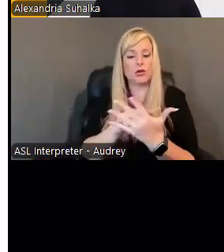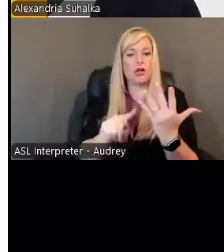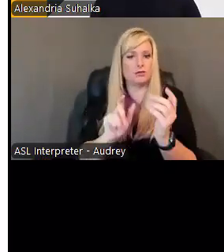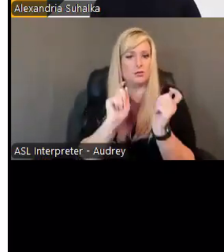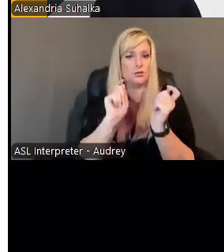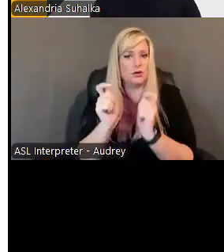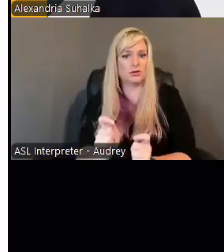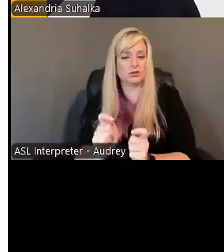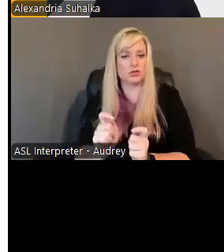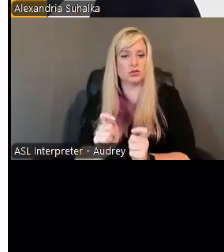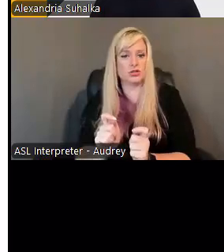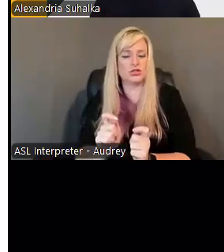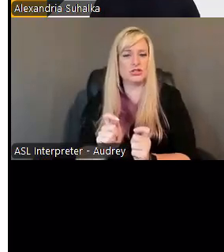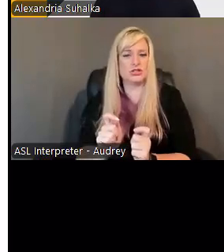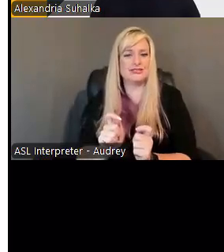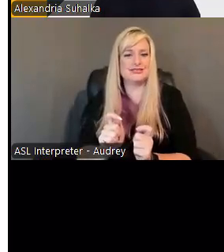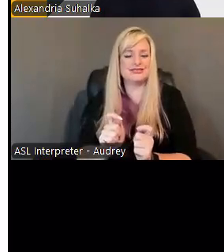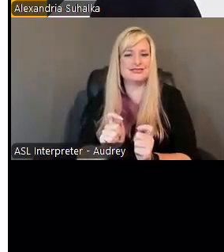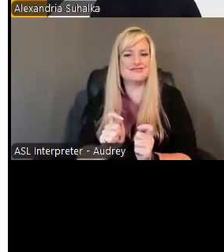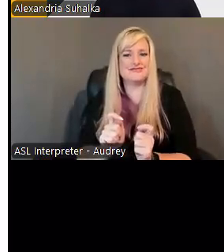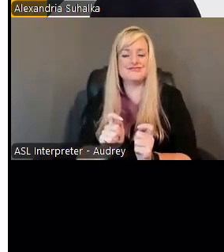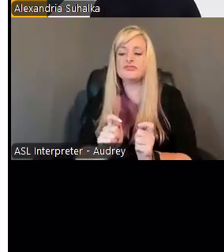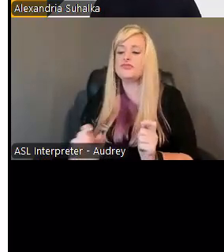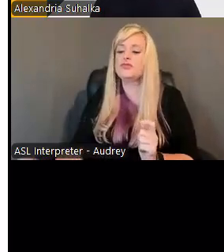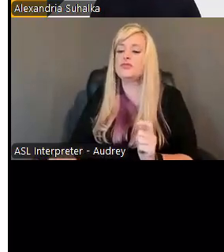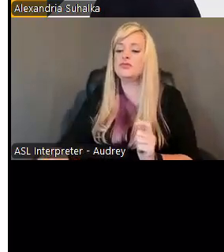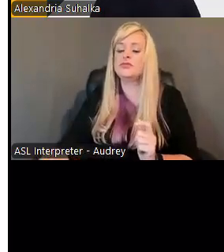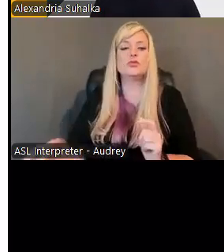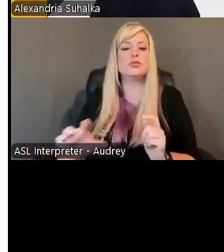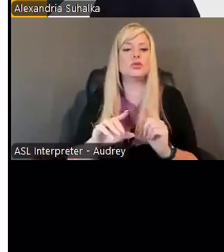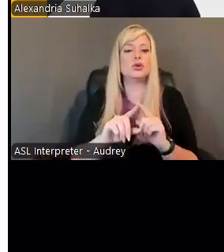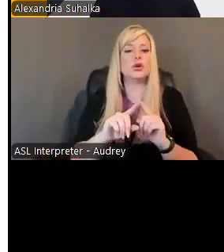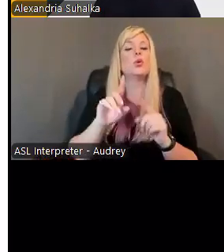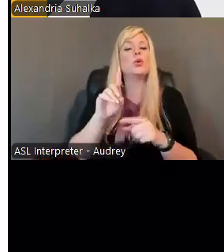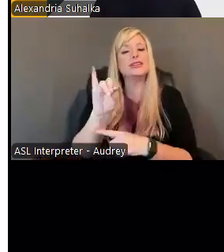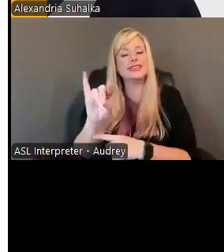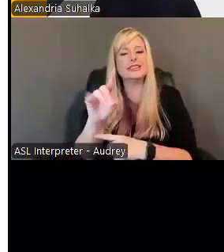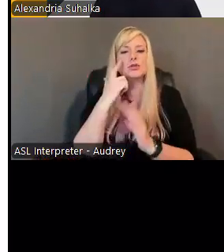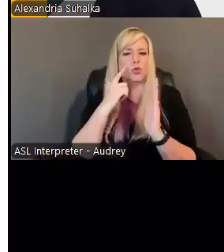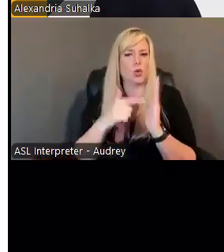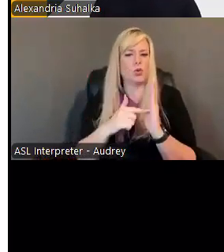like and knowledge programs recognized. However we saw it did have limitations. Next slide.